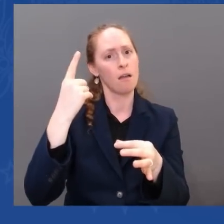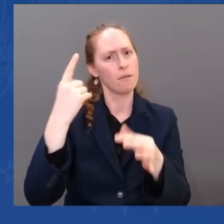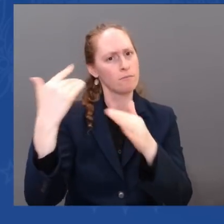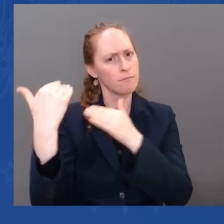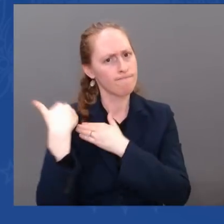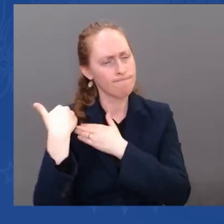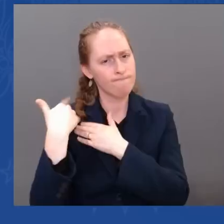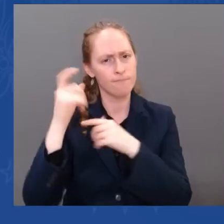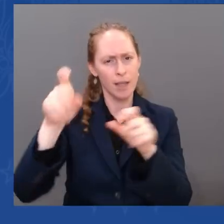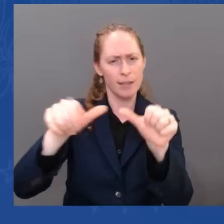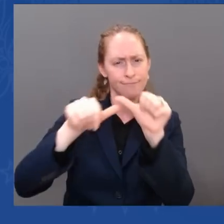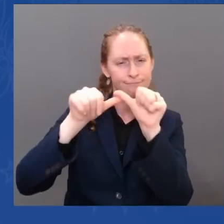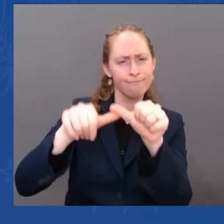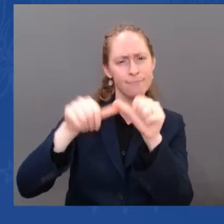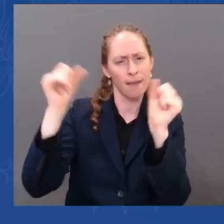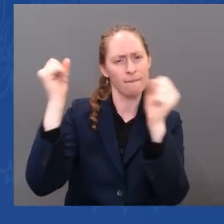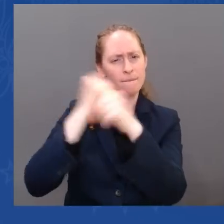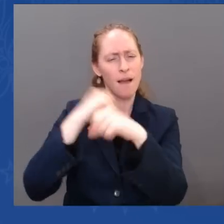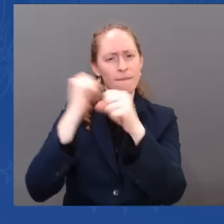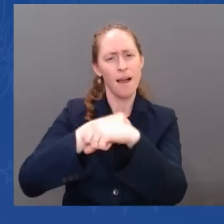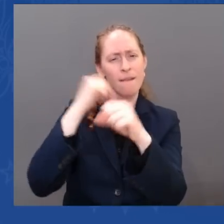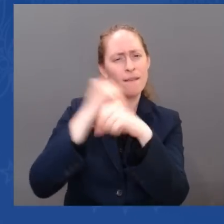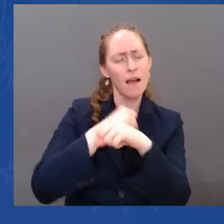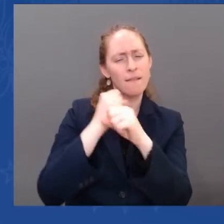so much to pass on to the next generations.